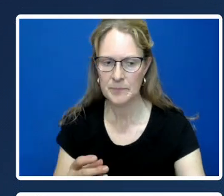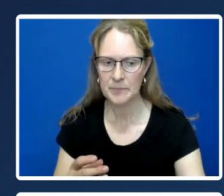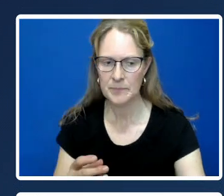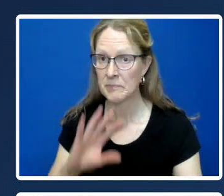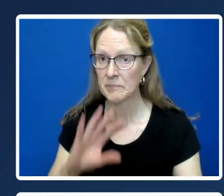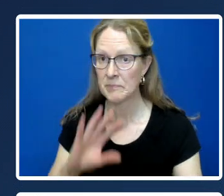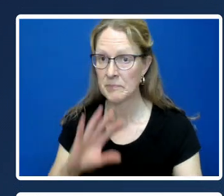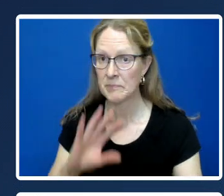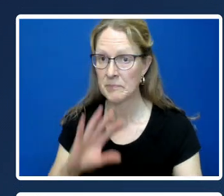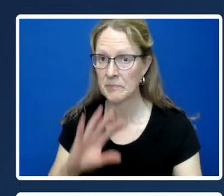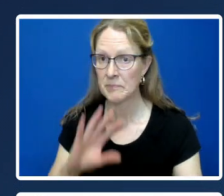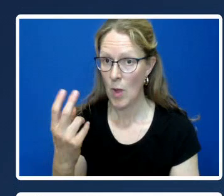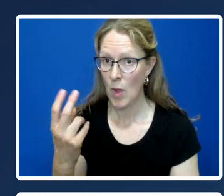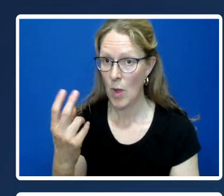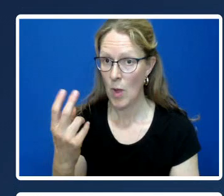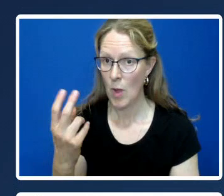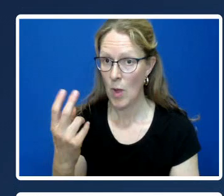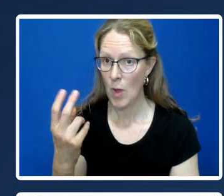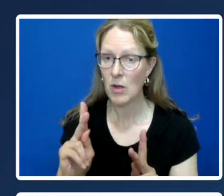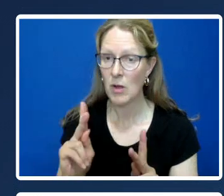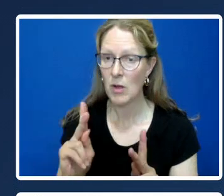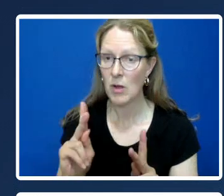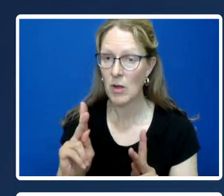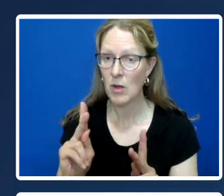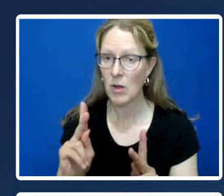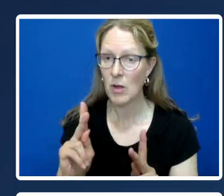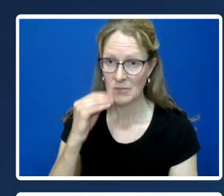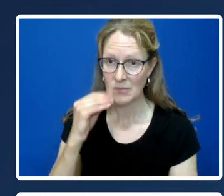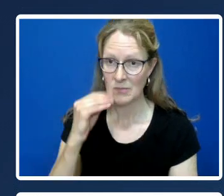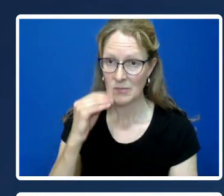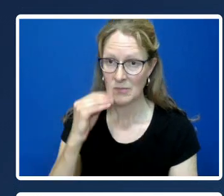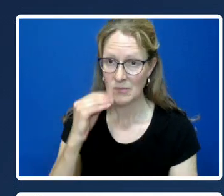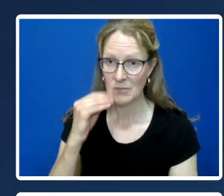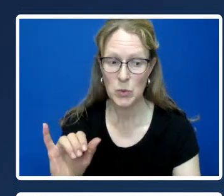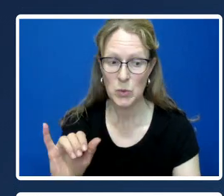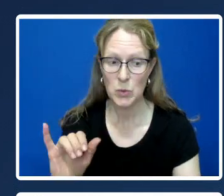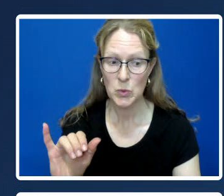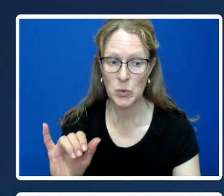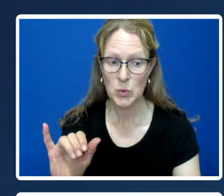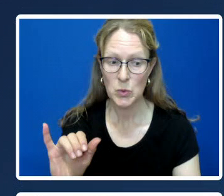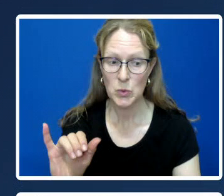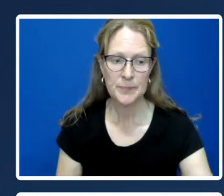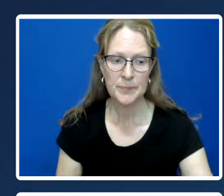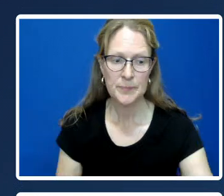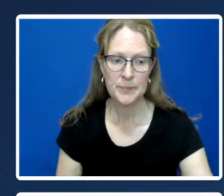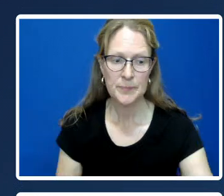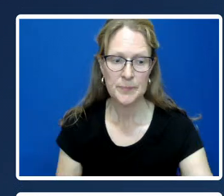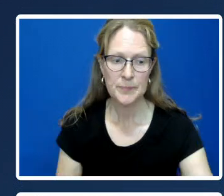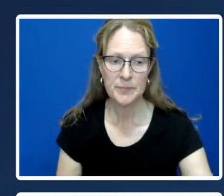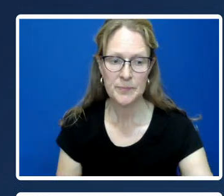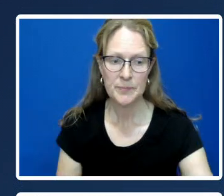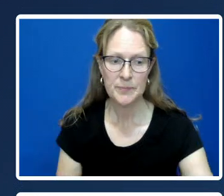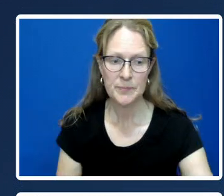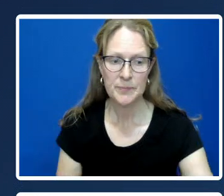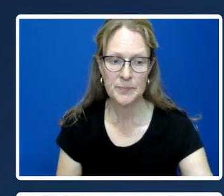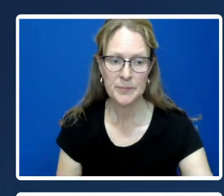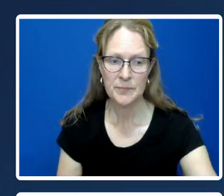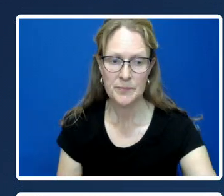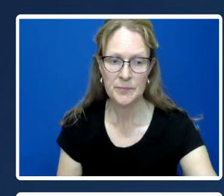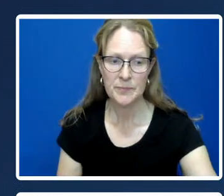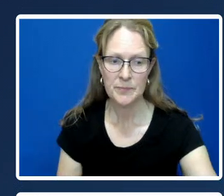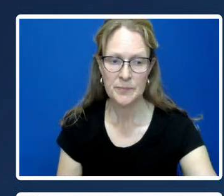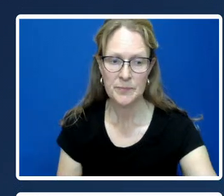So, the other three came from the Washington Senior Wellness Center. And that was this group